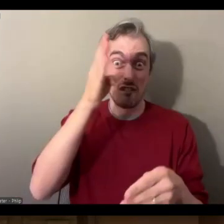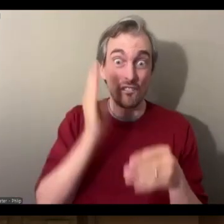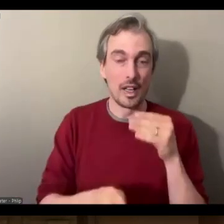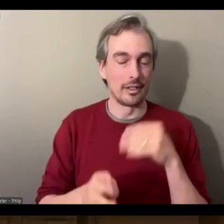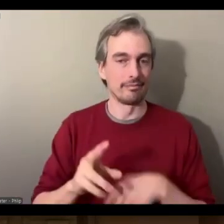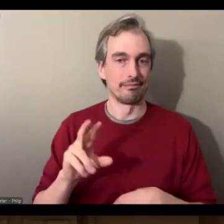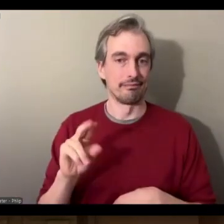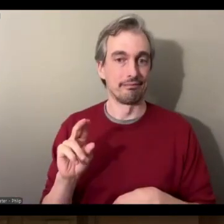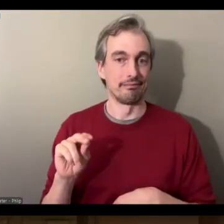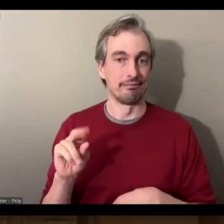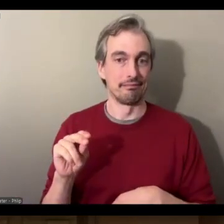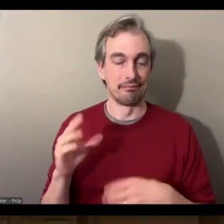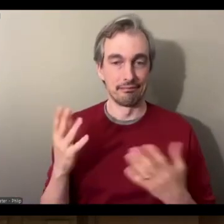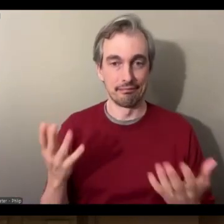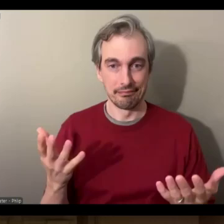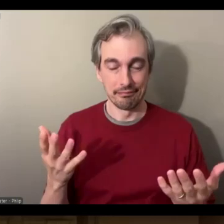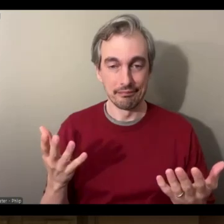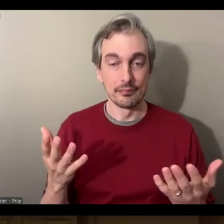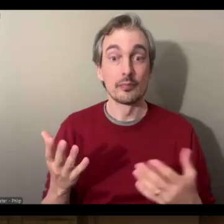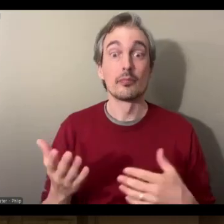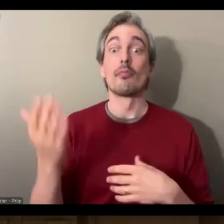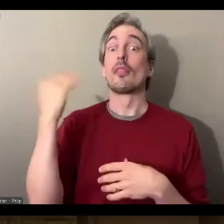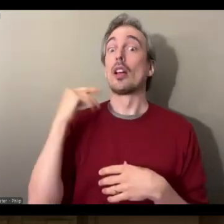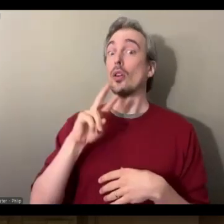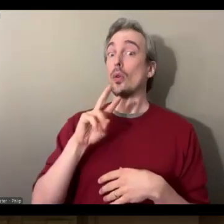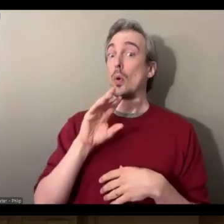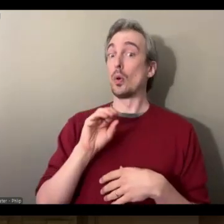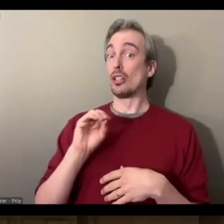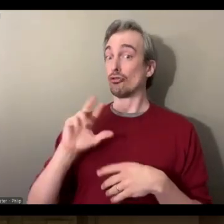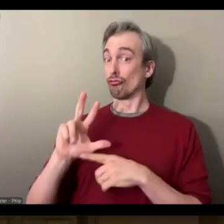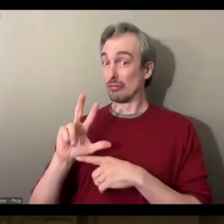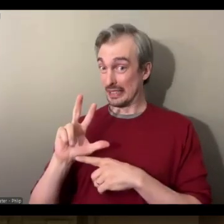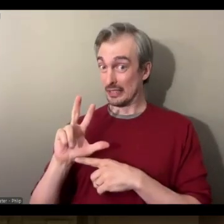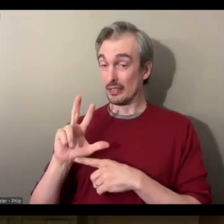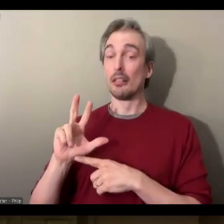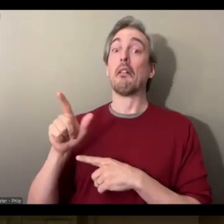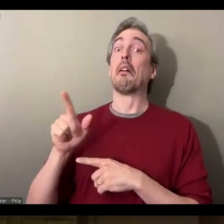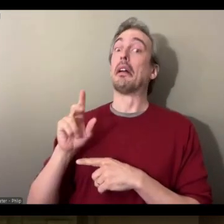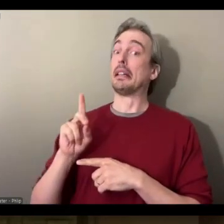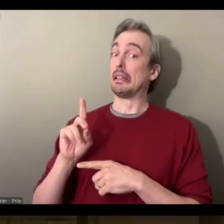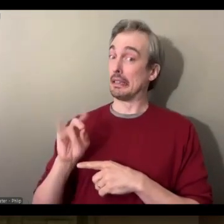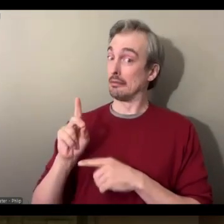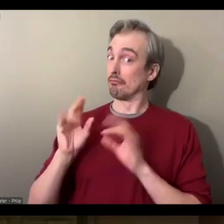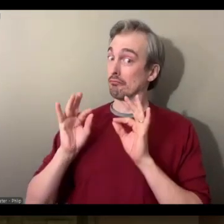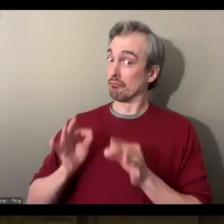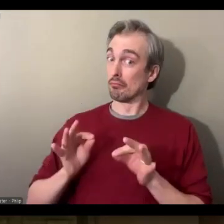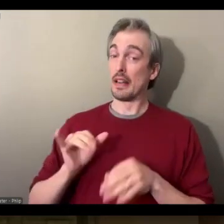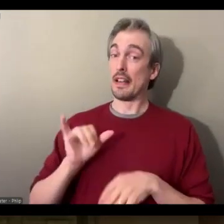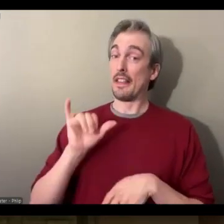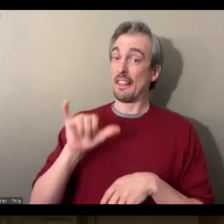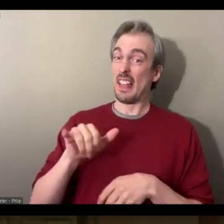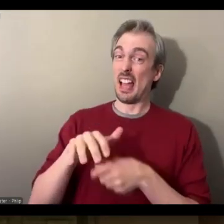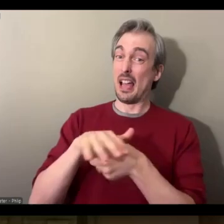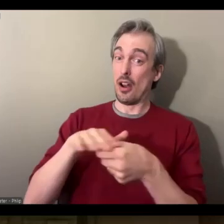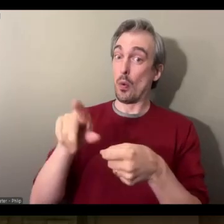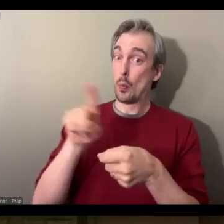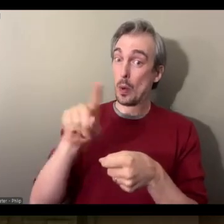in the location where today's PAC NYC is located, the city was gonna build a public performing arts